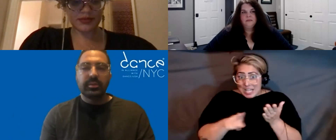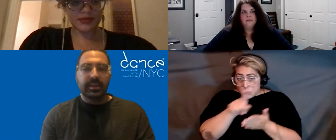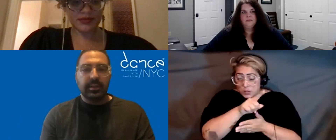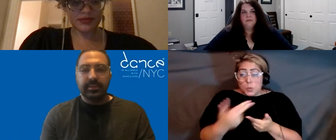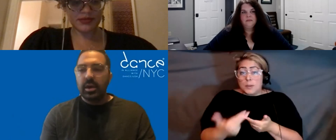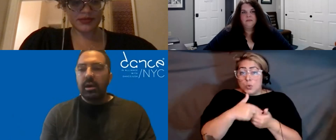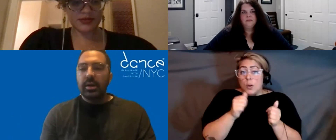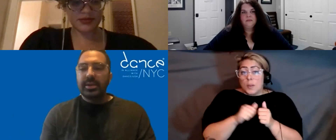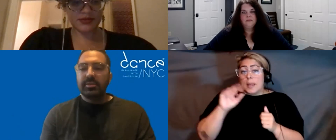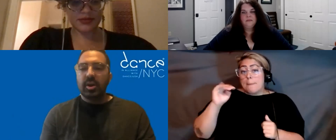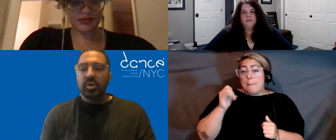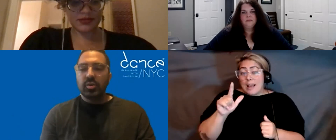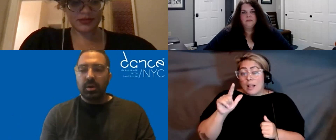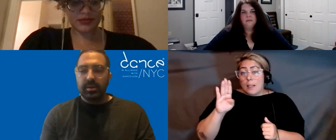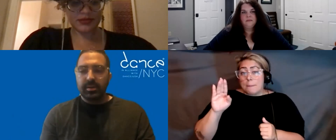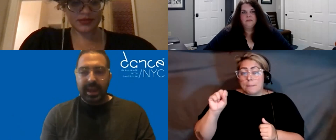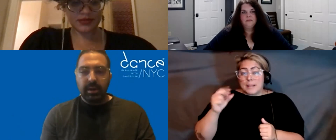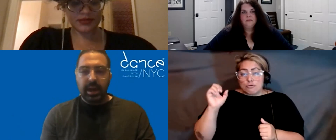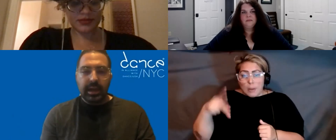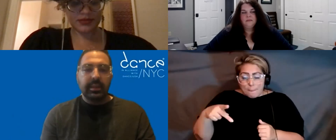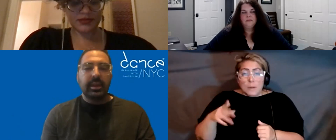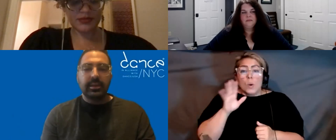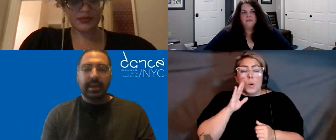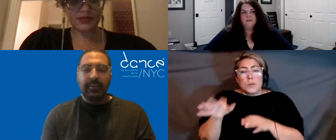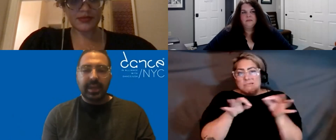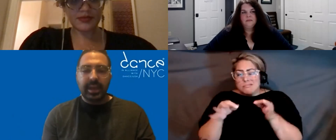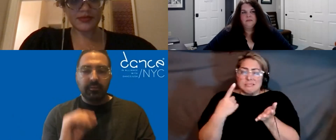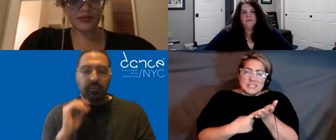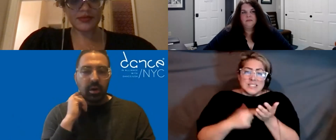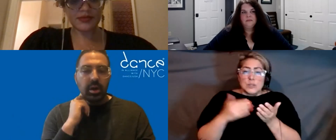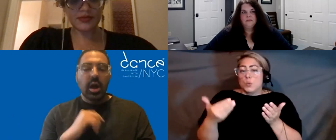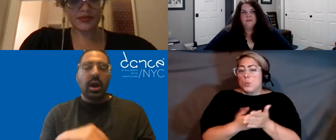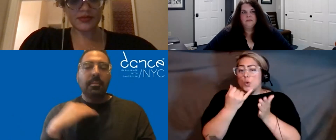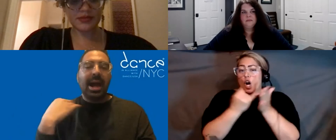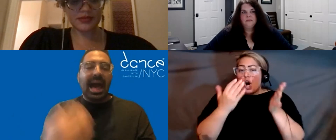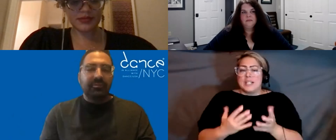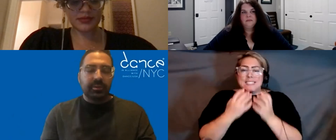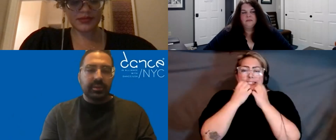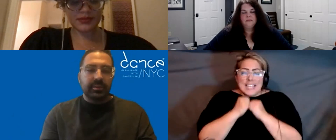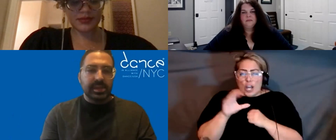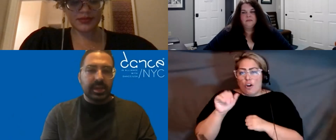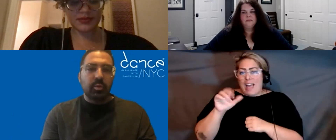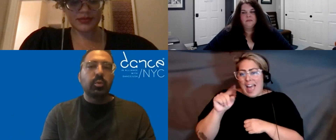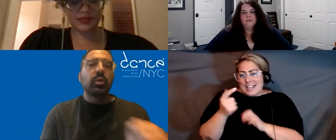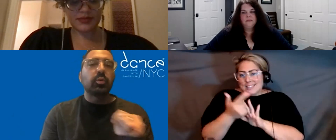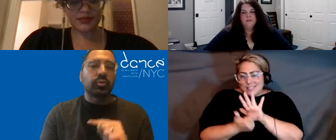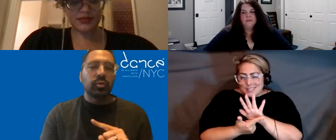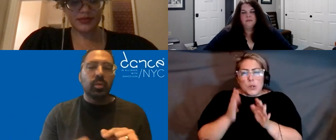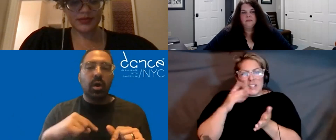his new artist care act he is advocating for. After this meeting we will resume our biweekly calls.